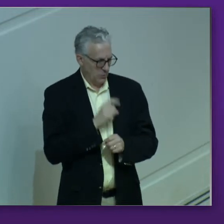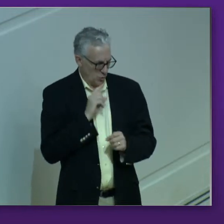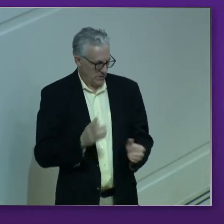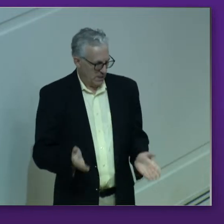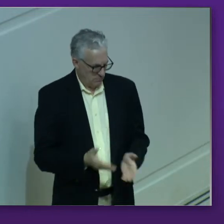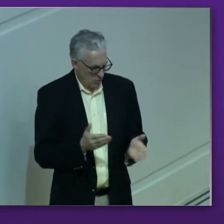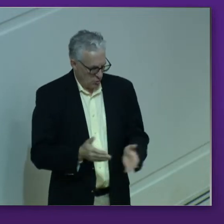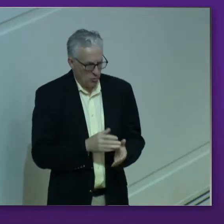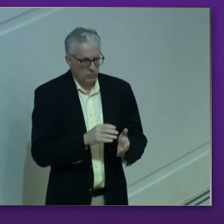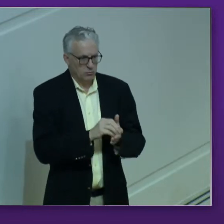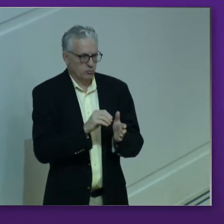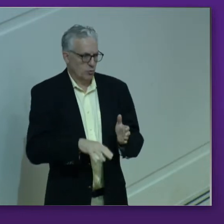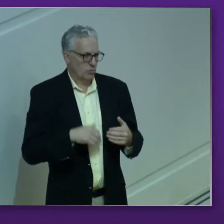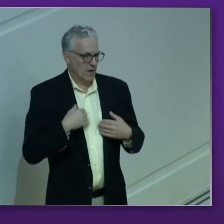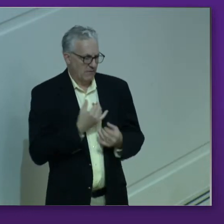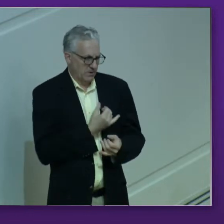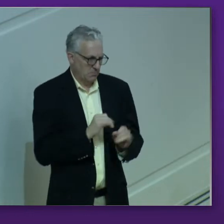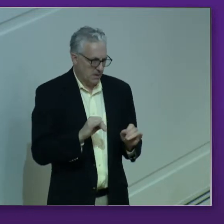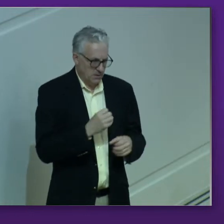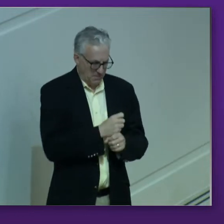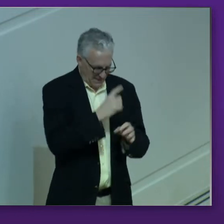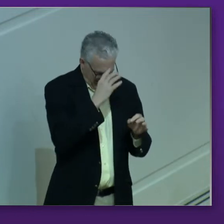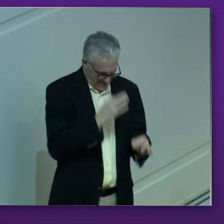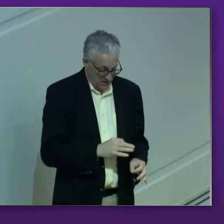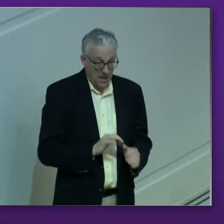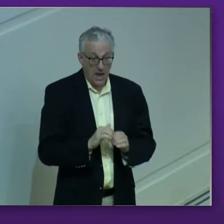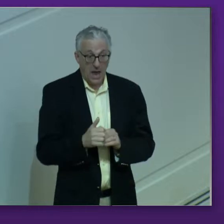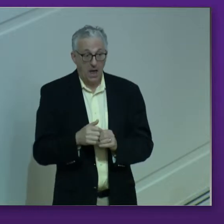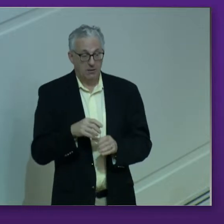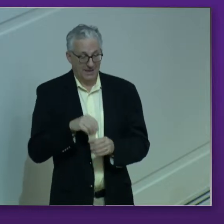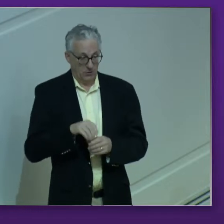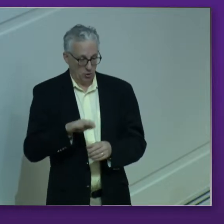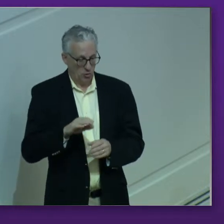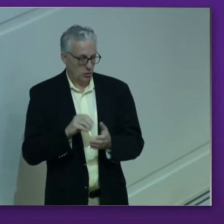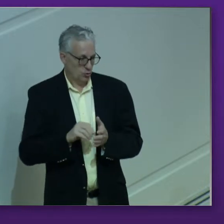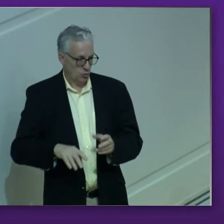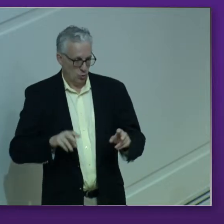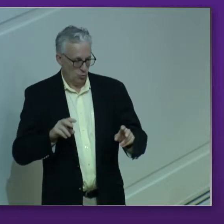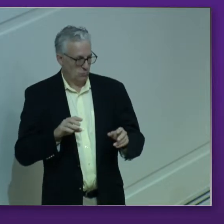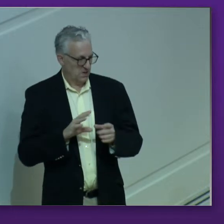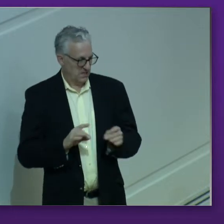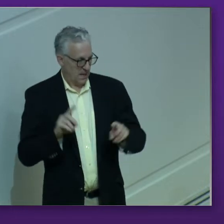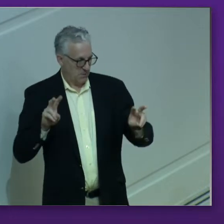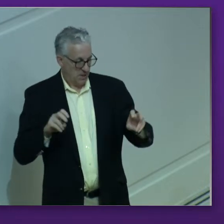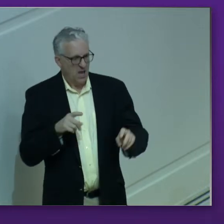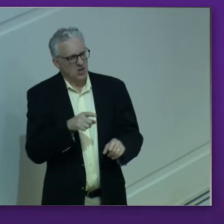LEARNING PRACTICES AND FOR BEING AN IMPECCABLE COUNSELING FACULTY MEMBER PROVIDING